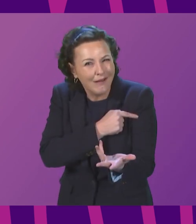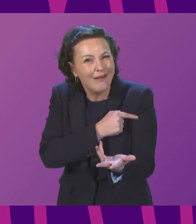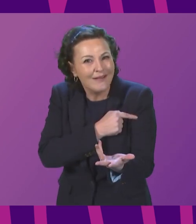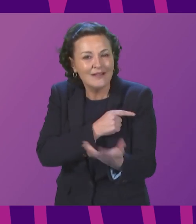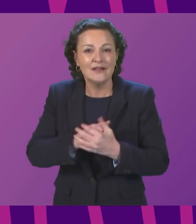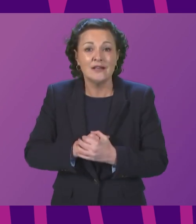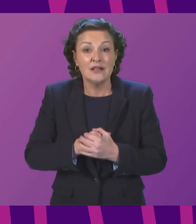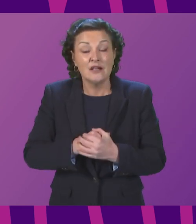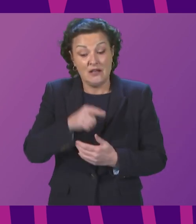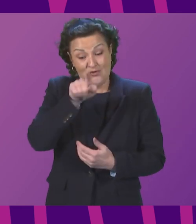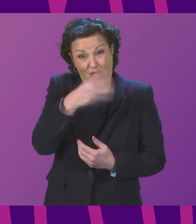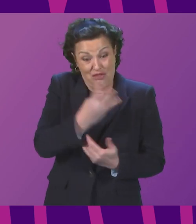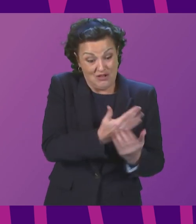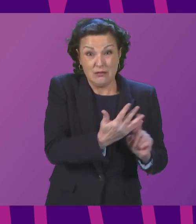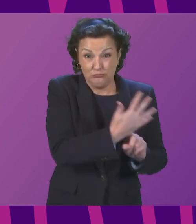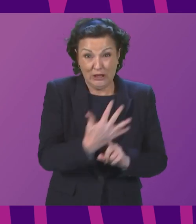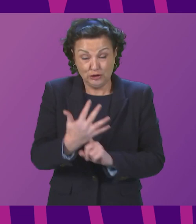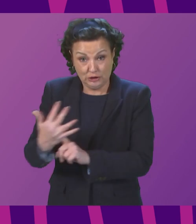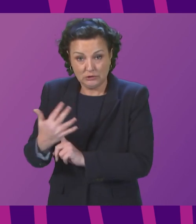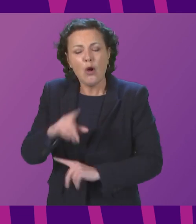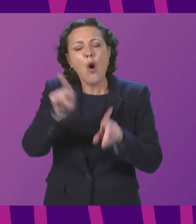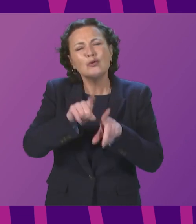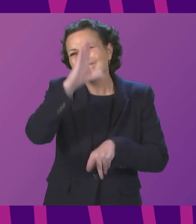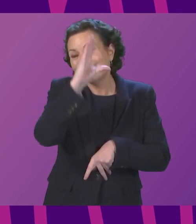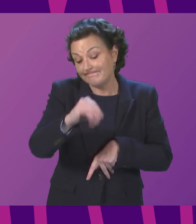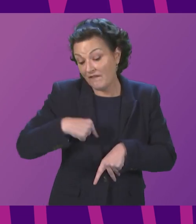With reference to the analysis that will be published on Friday, and which I spoke about